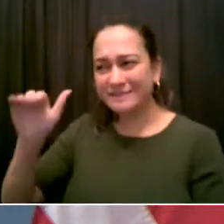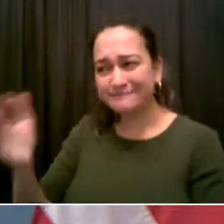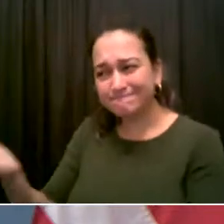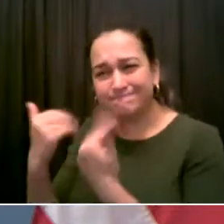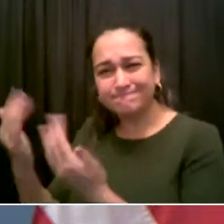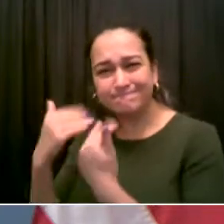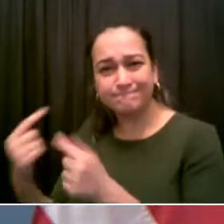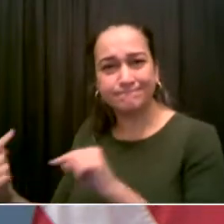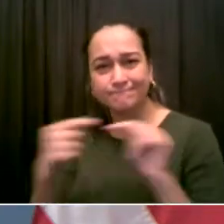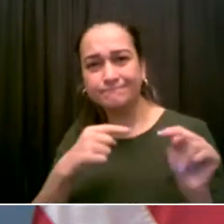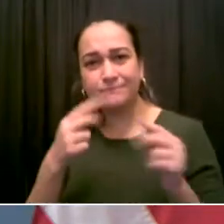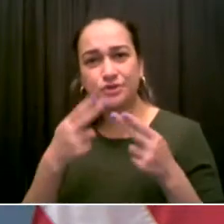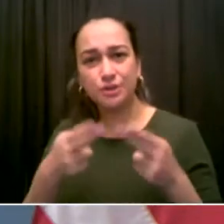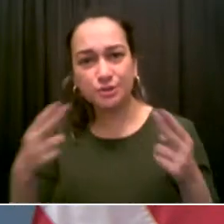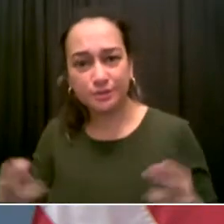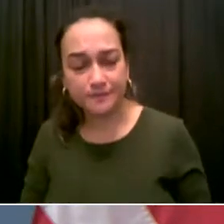SPECIALIZED B AND ESPCIAL SERVICES.